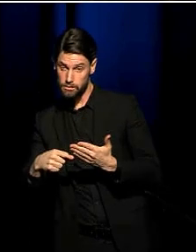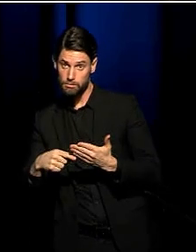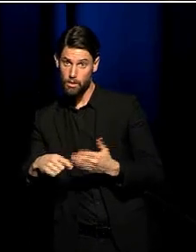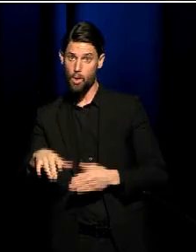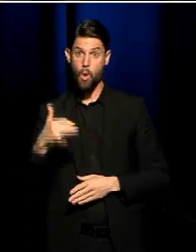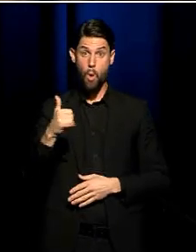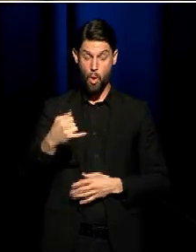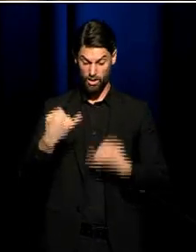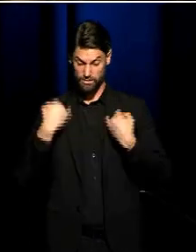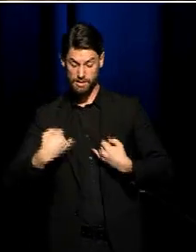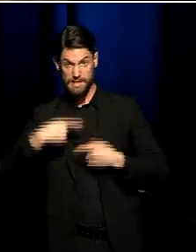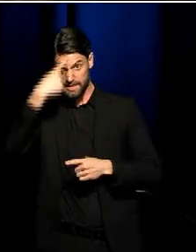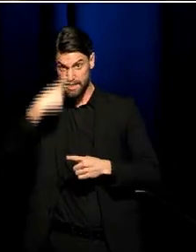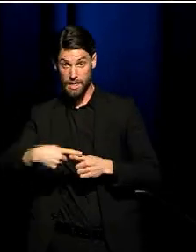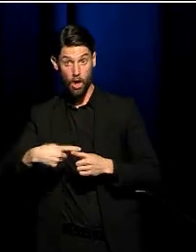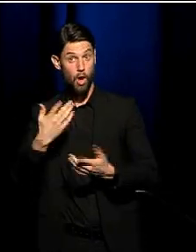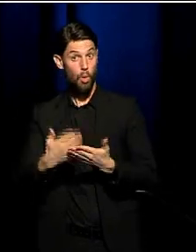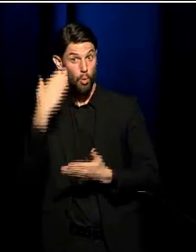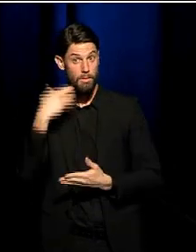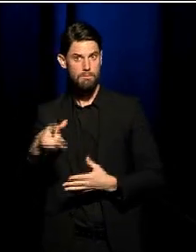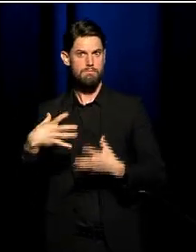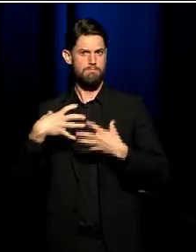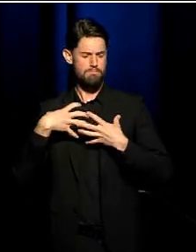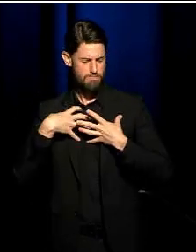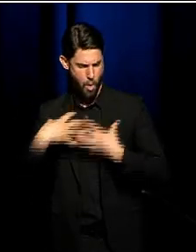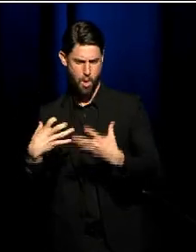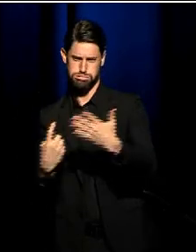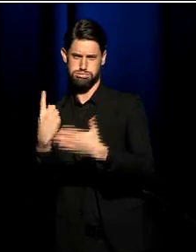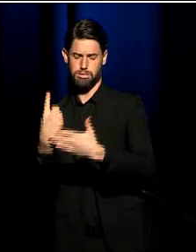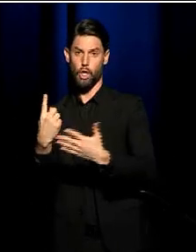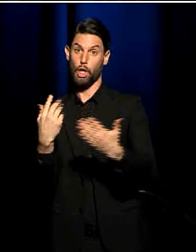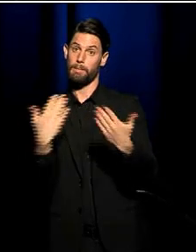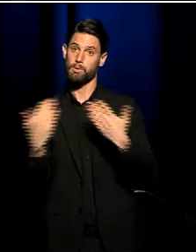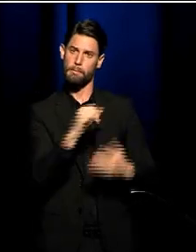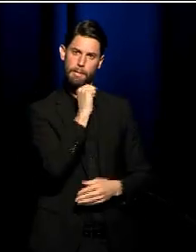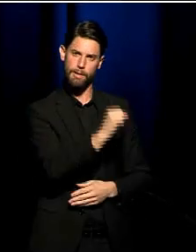of violence, sexual harassment and stalking for women but not for men